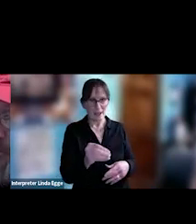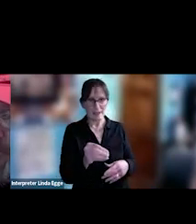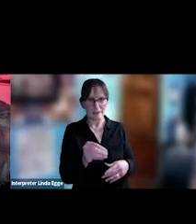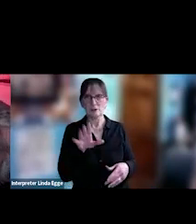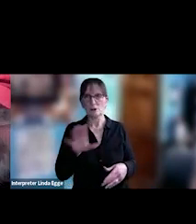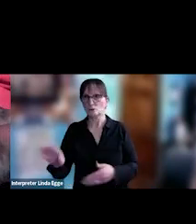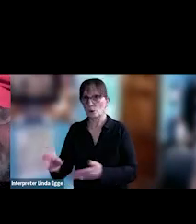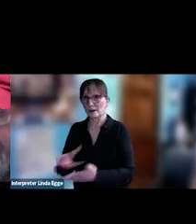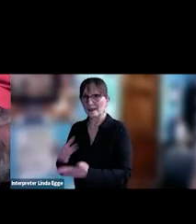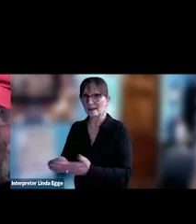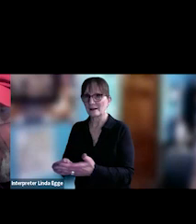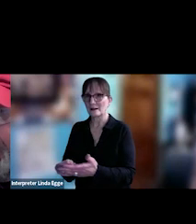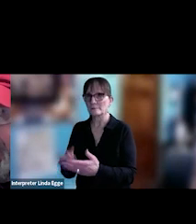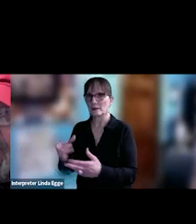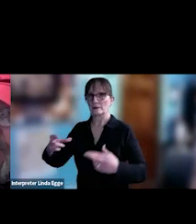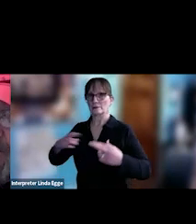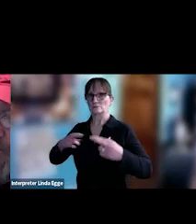It's the retirement, the SSI retirement.